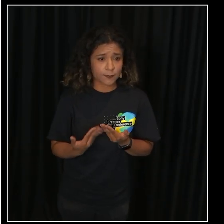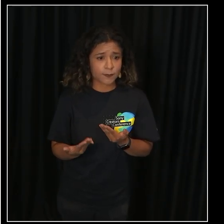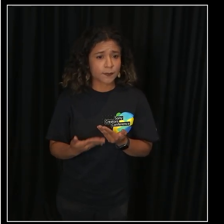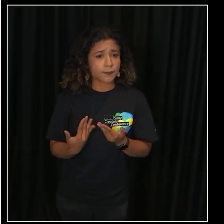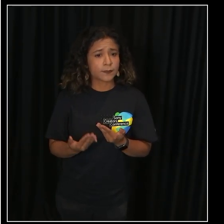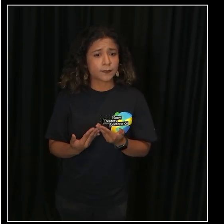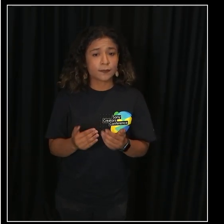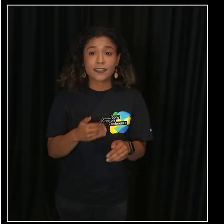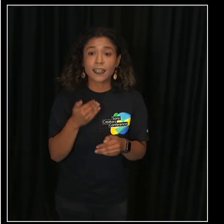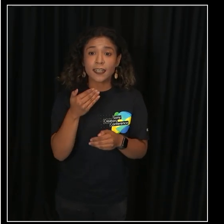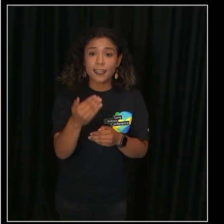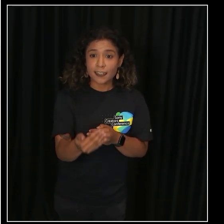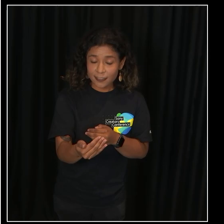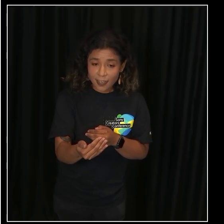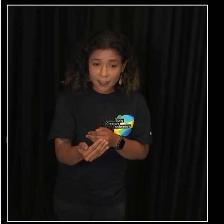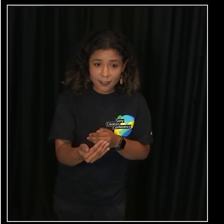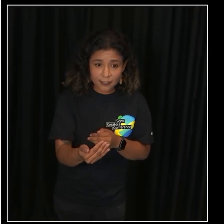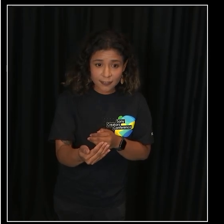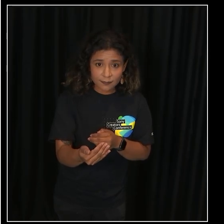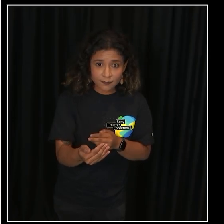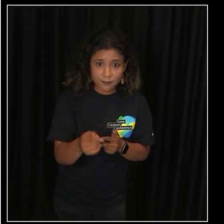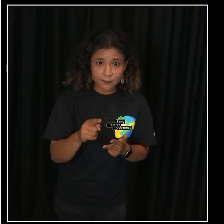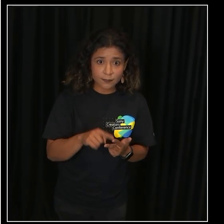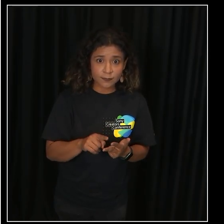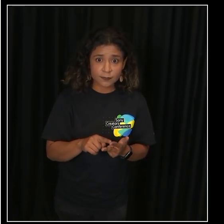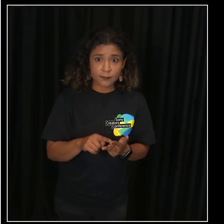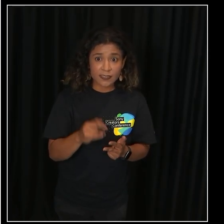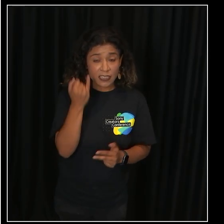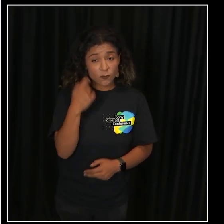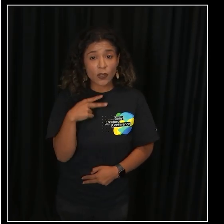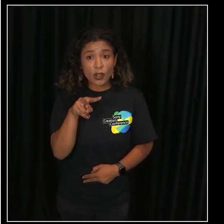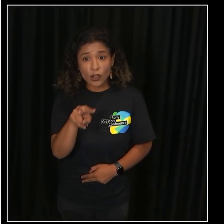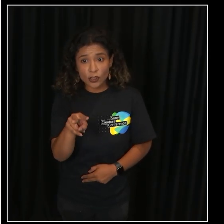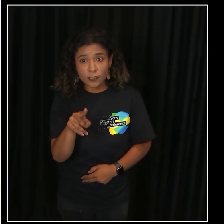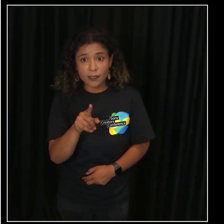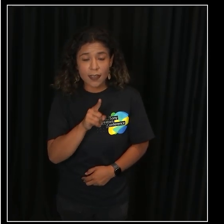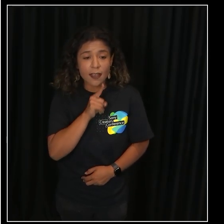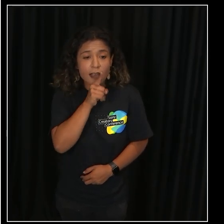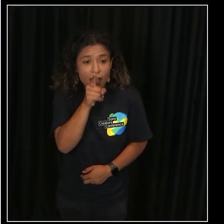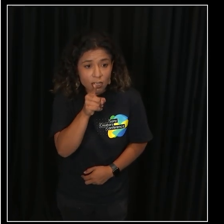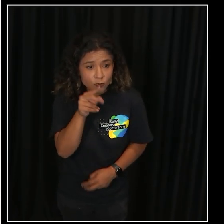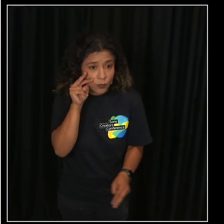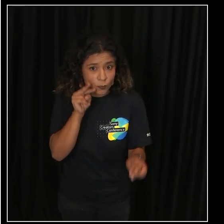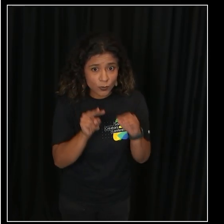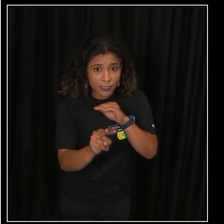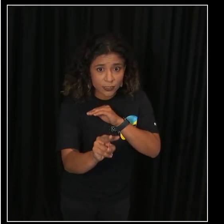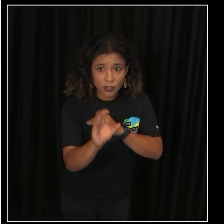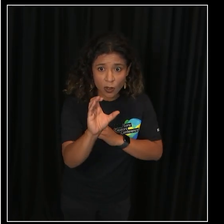The next observation. As if we look at the actual prediction code, which we're all hopefully familiar with,